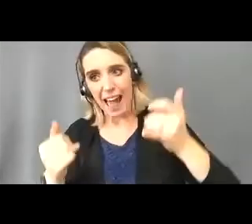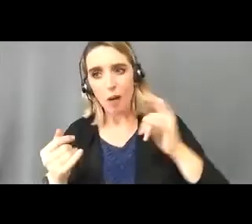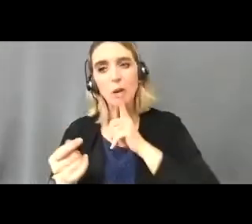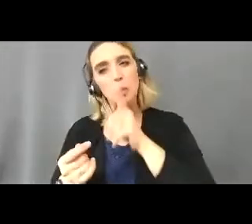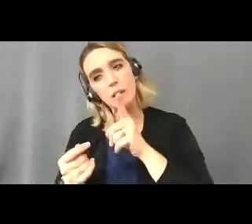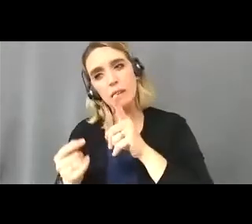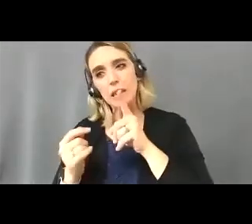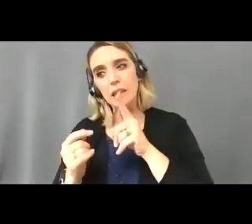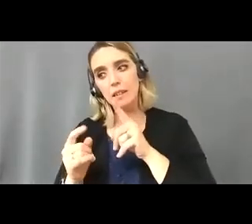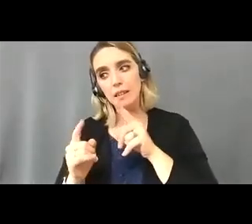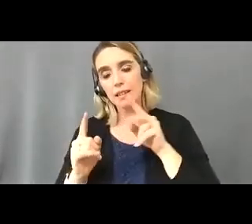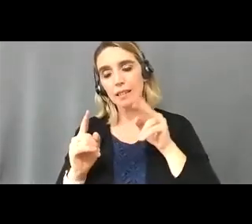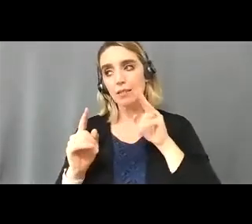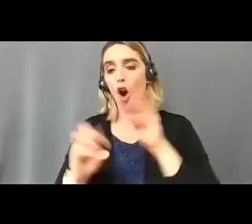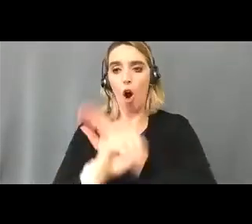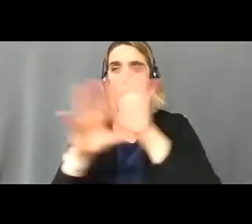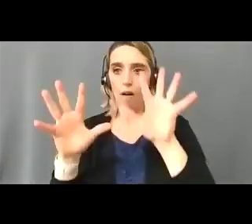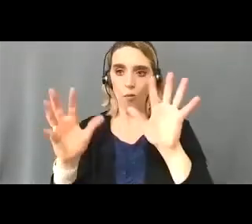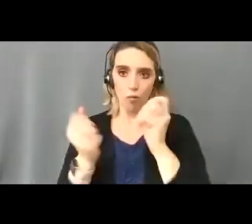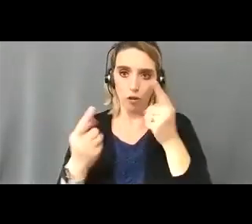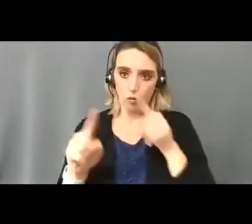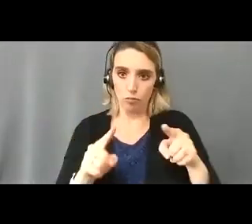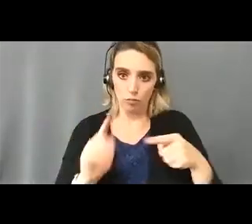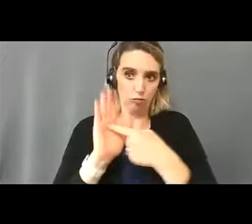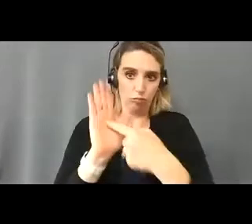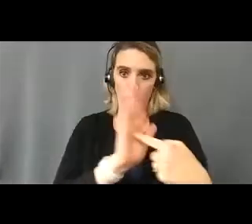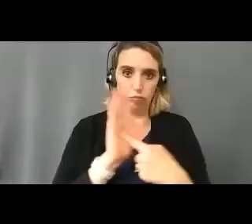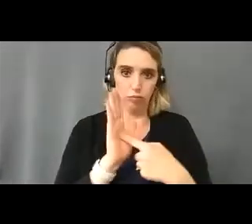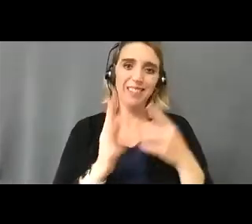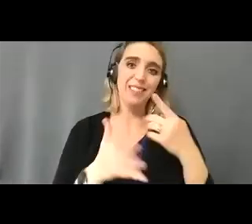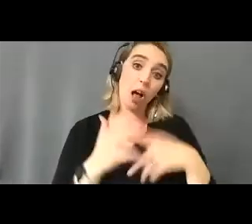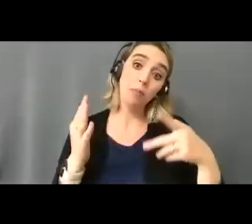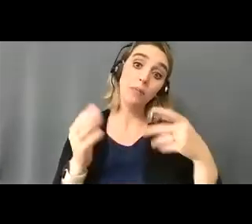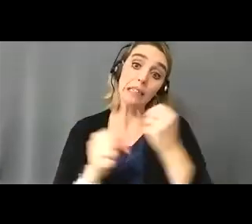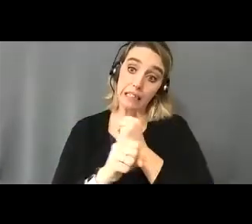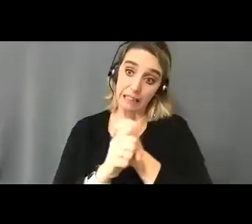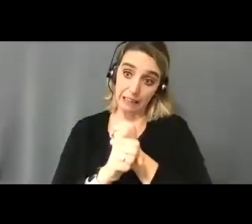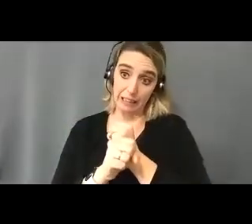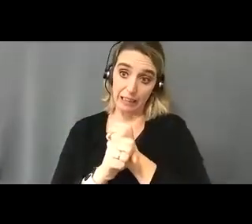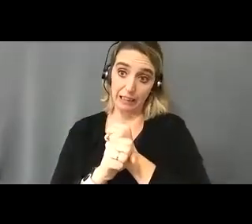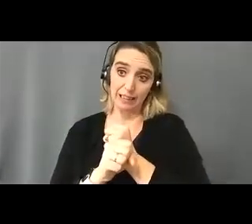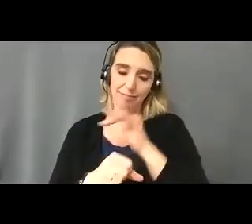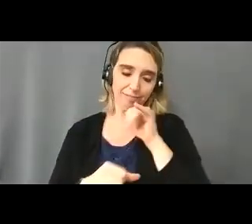Another statistics that surprises some lots of people, probably not anybody on this call,